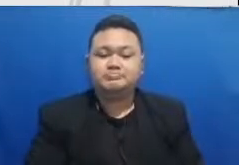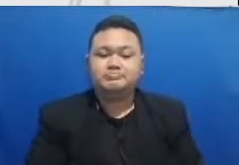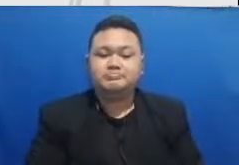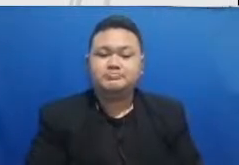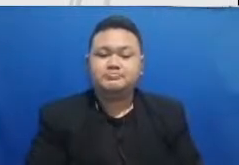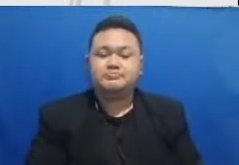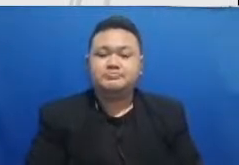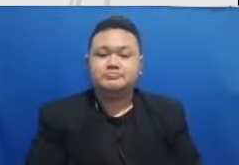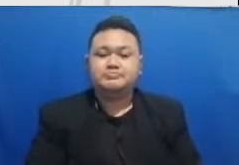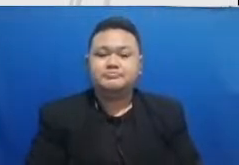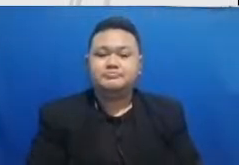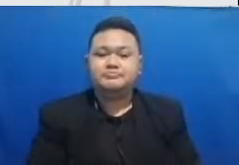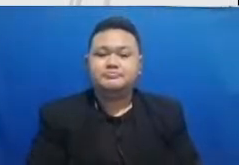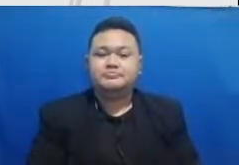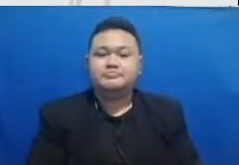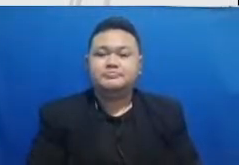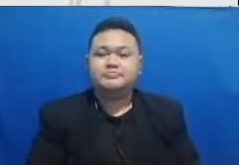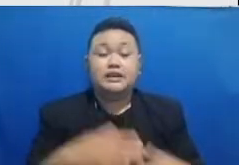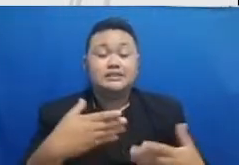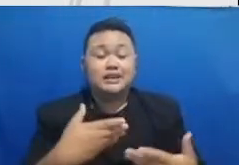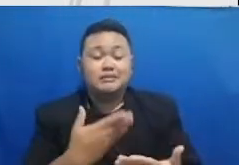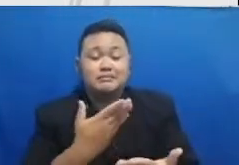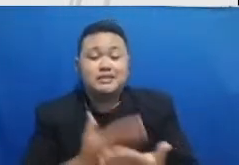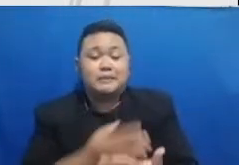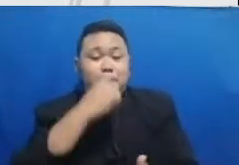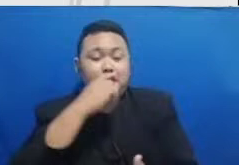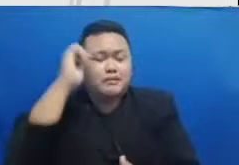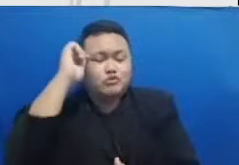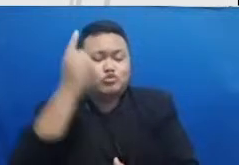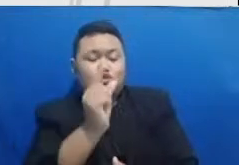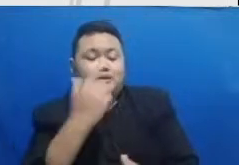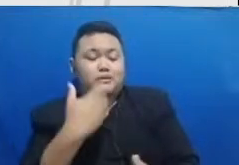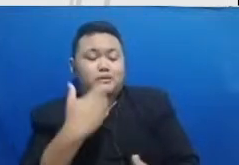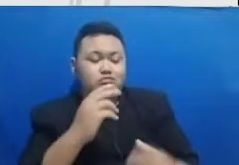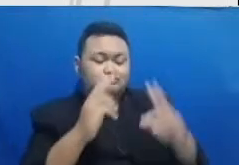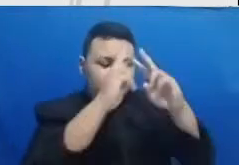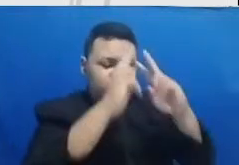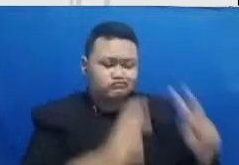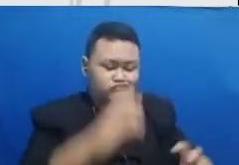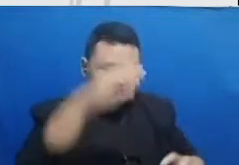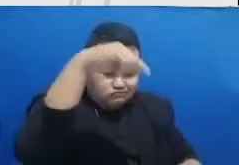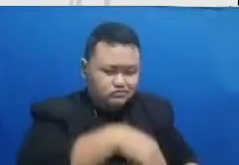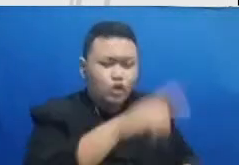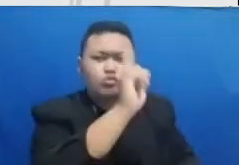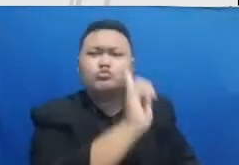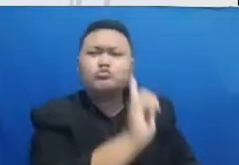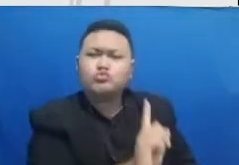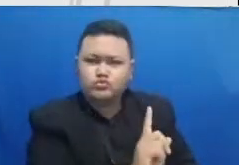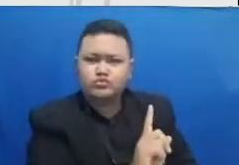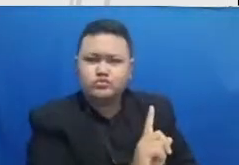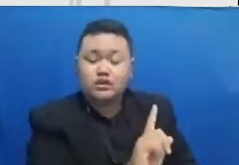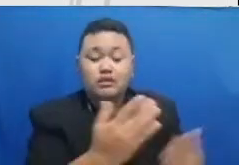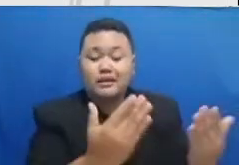to appreciate first that every application or software that we can use